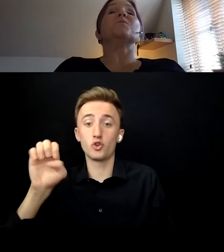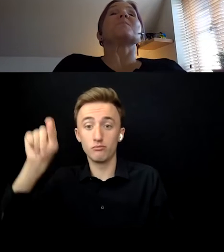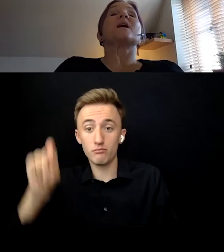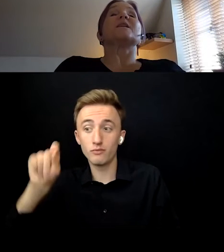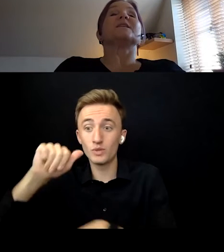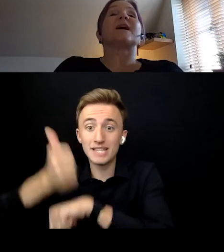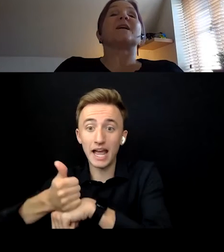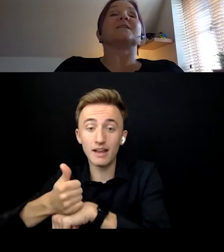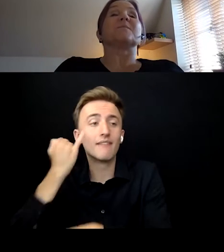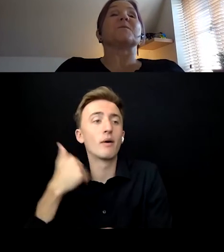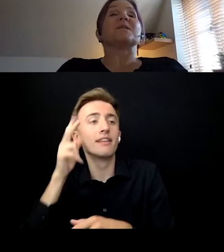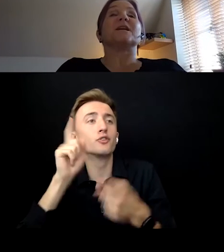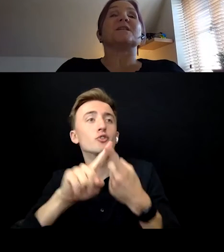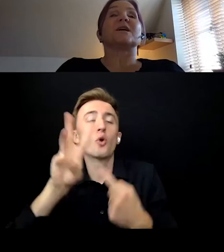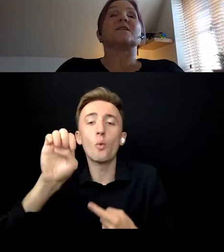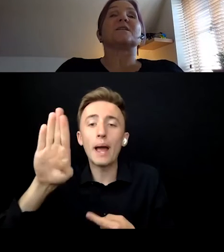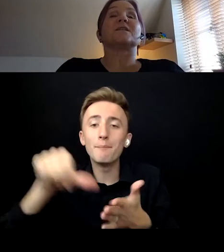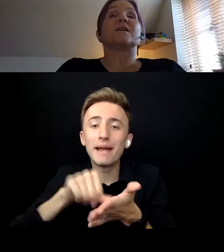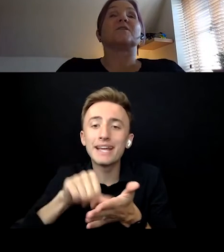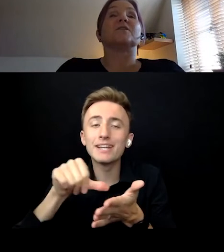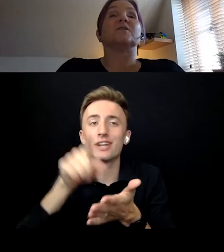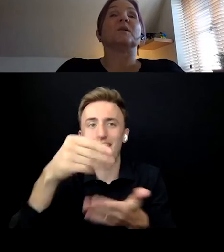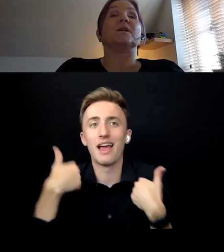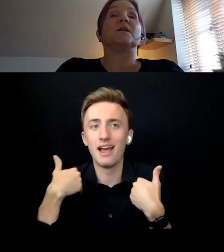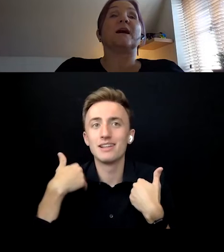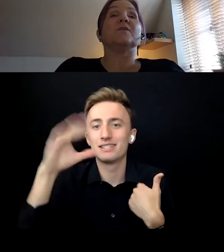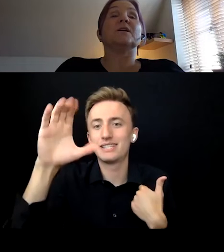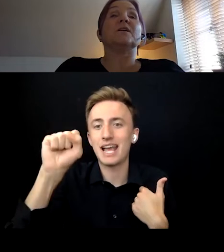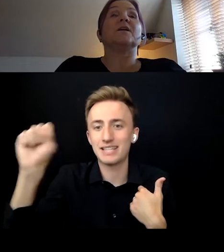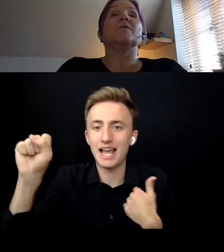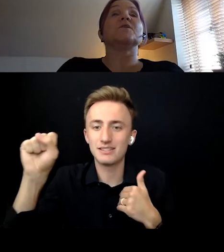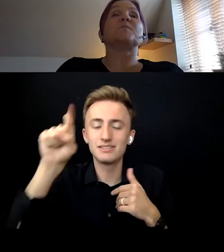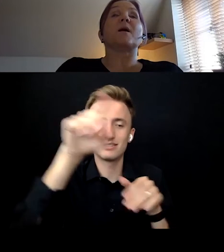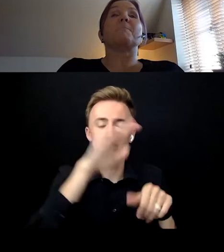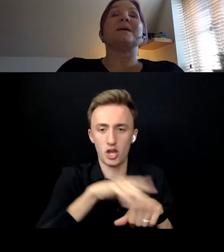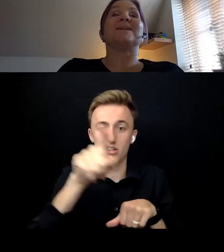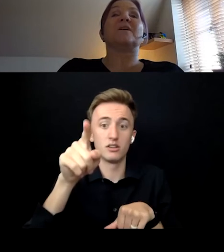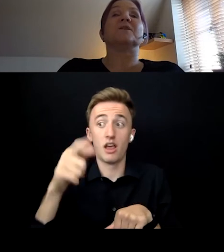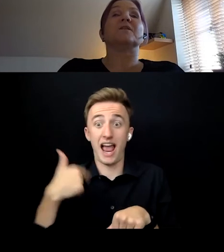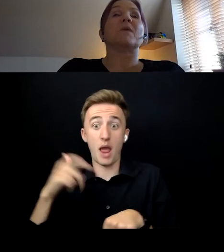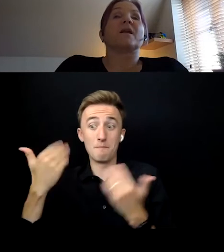a web page that something with CSS set to speak louder, it would just be a bit louder than my